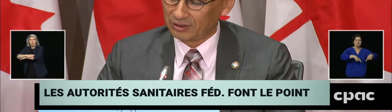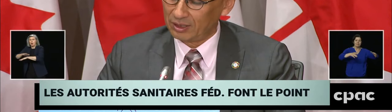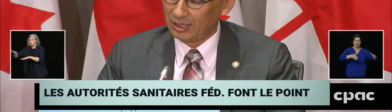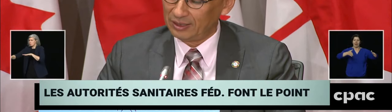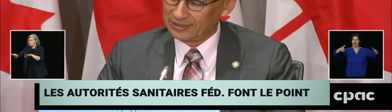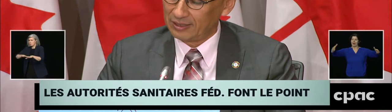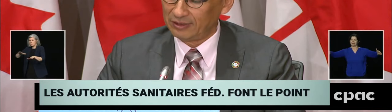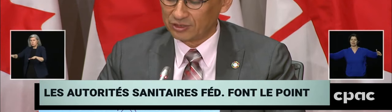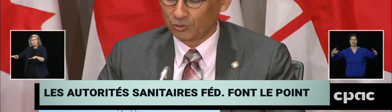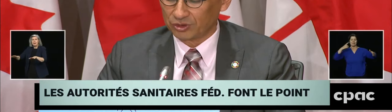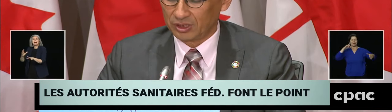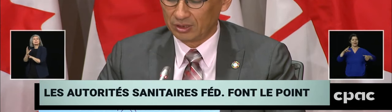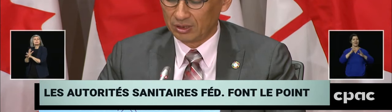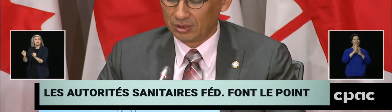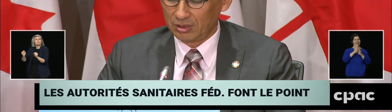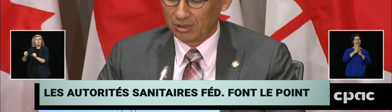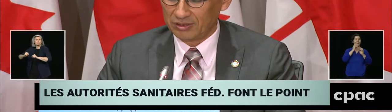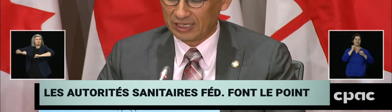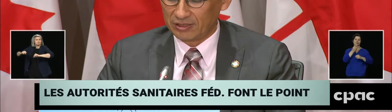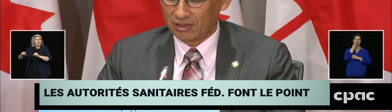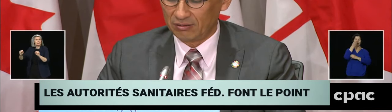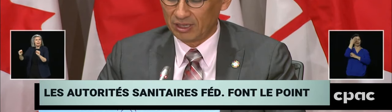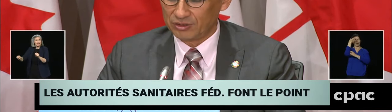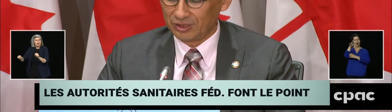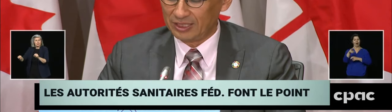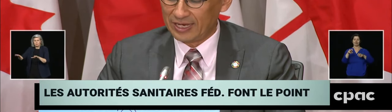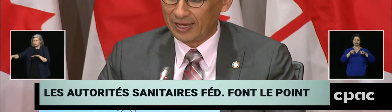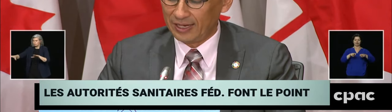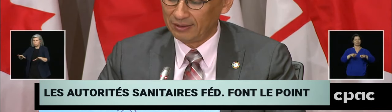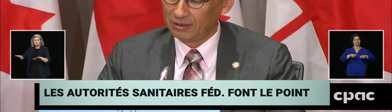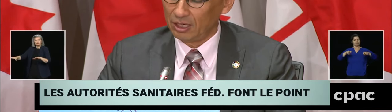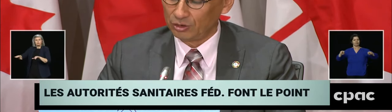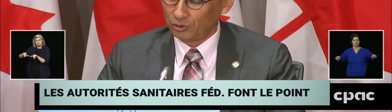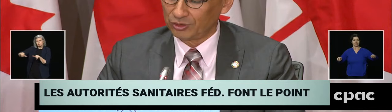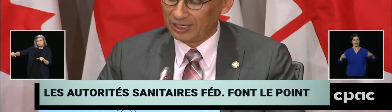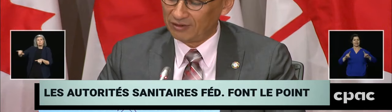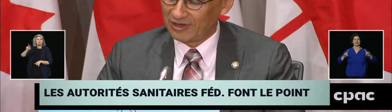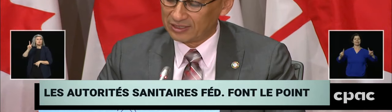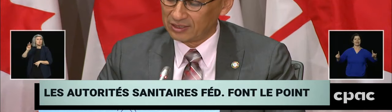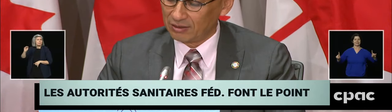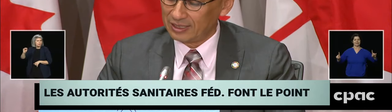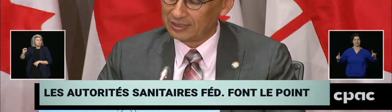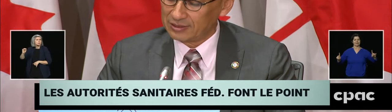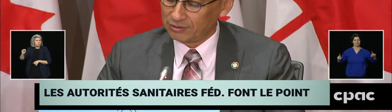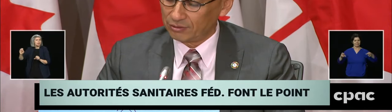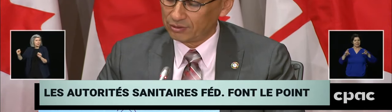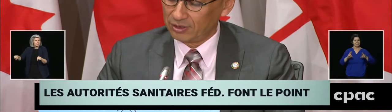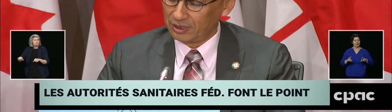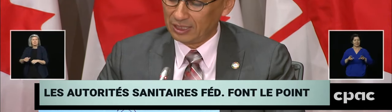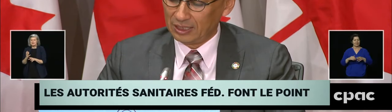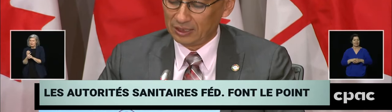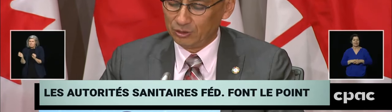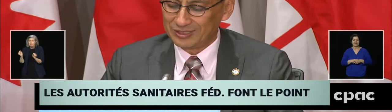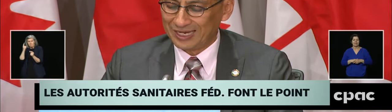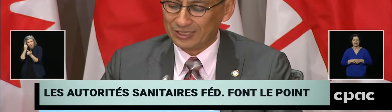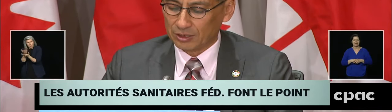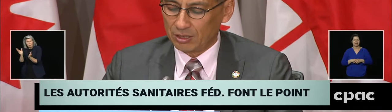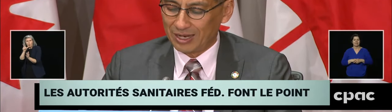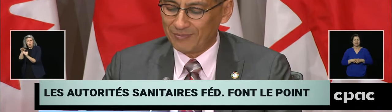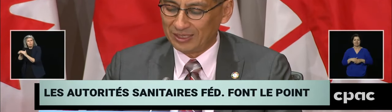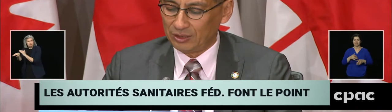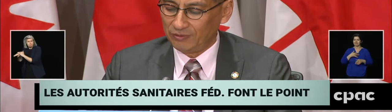SEATING SO THEIR CUSTOMERS COULD